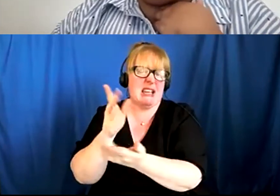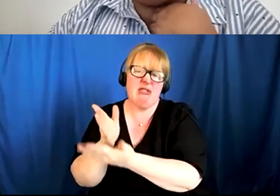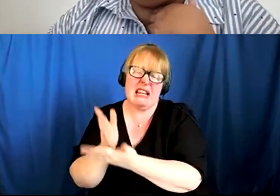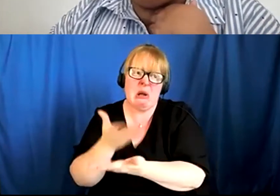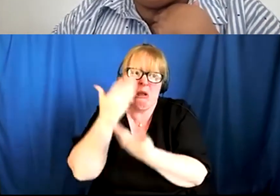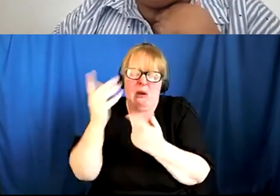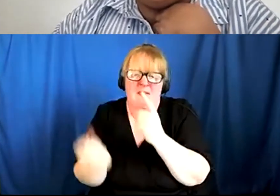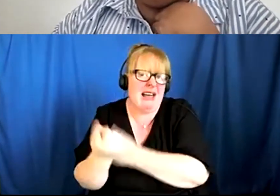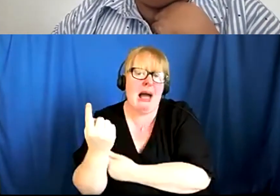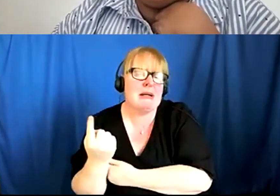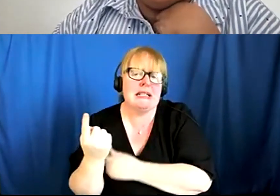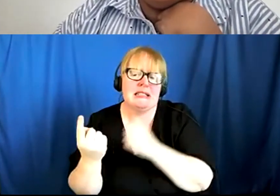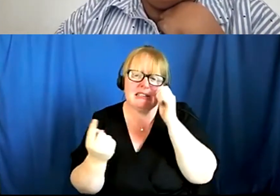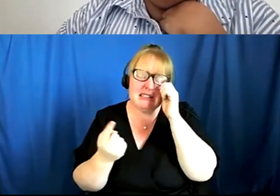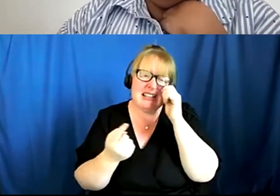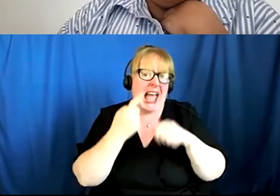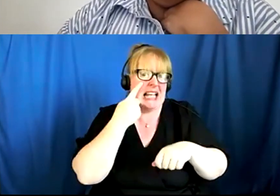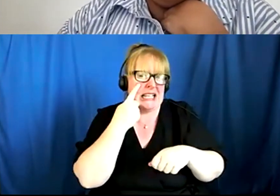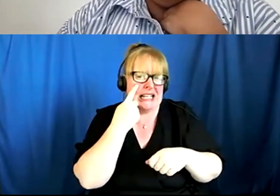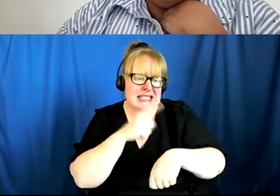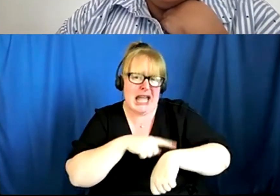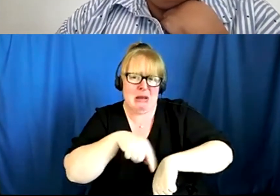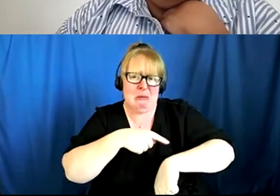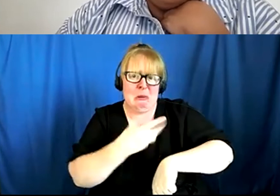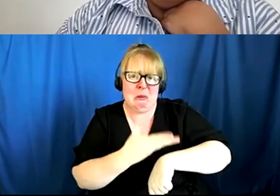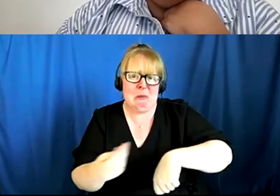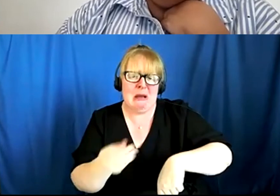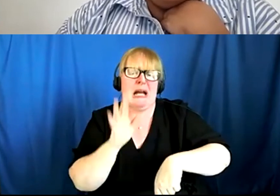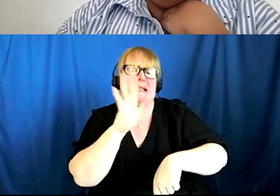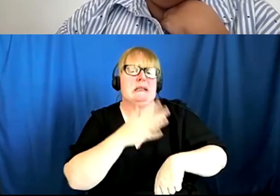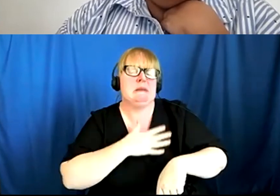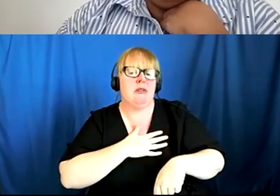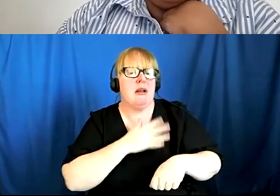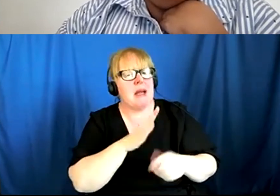I see running out of time, and we'll get to that. But I also would like you to maybe say a few